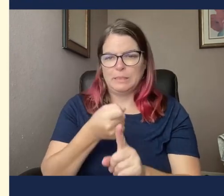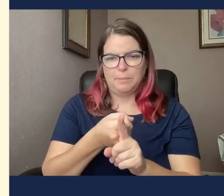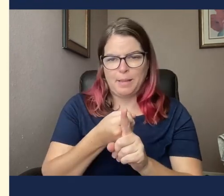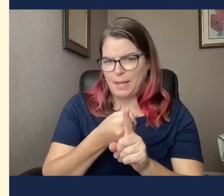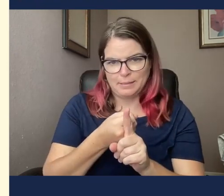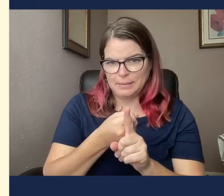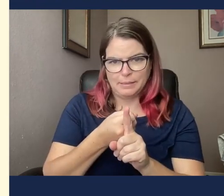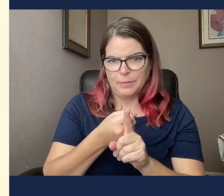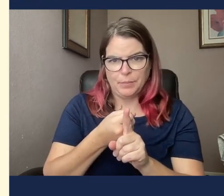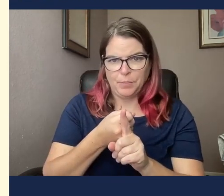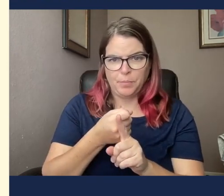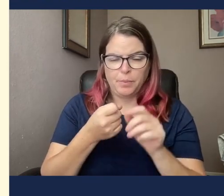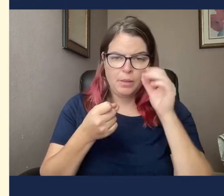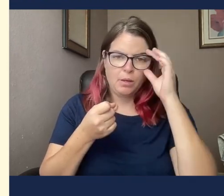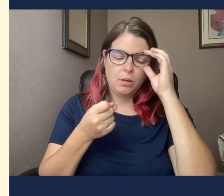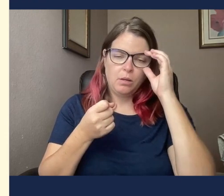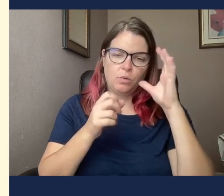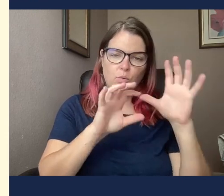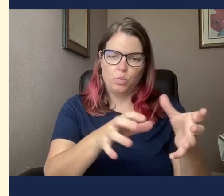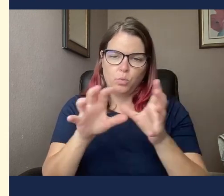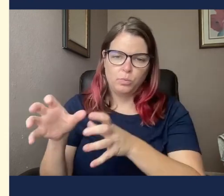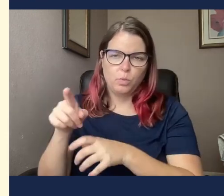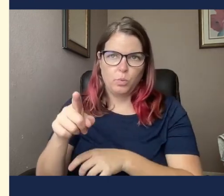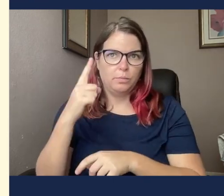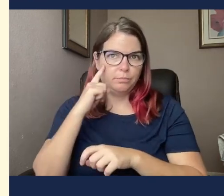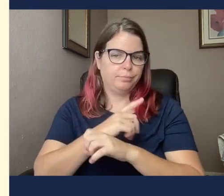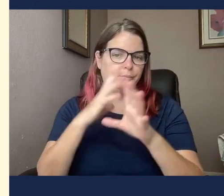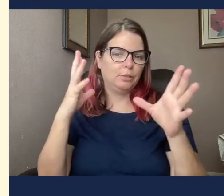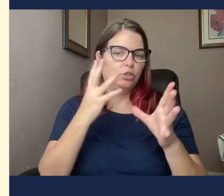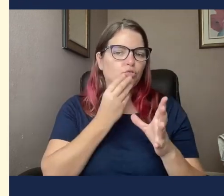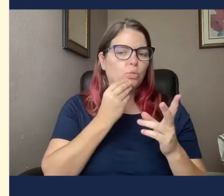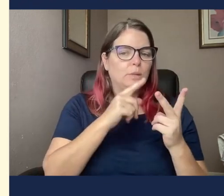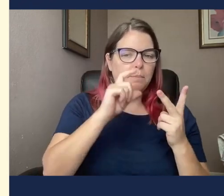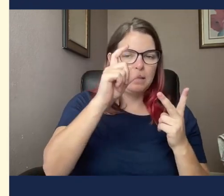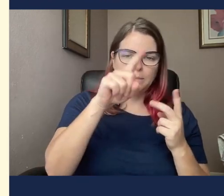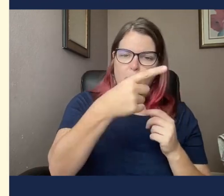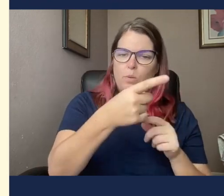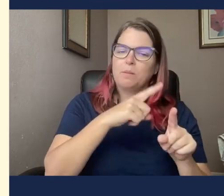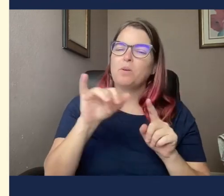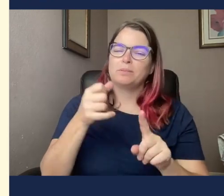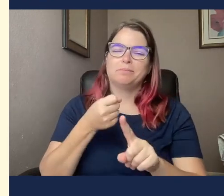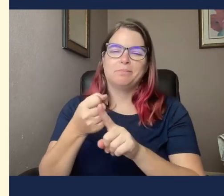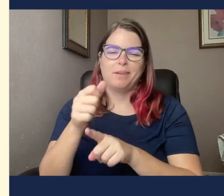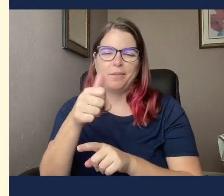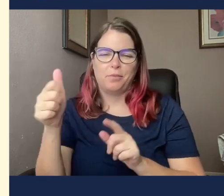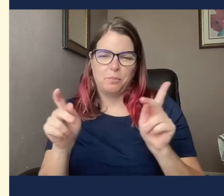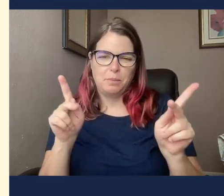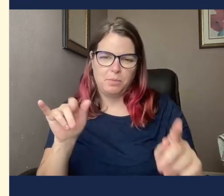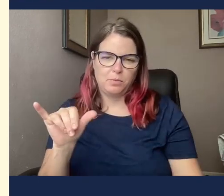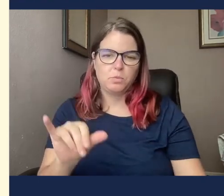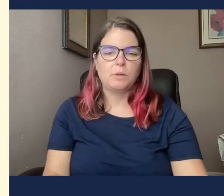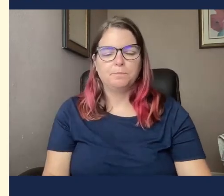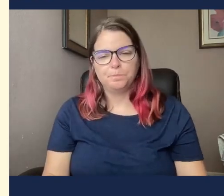is -- paramount . Here are some recommendations.